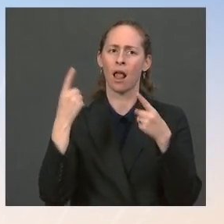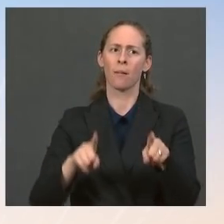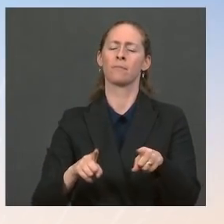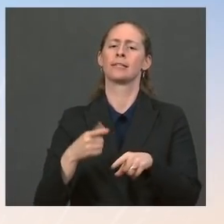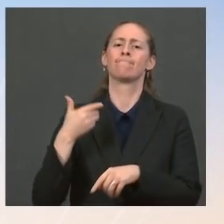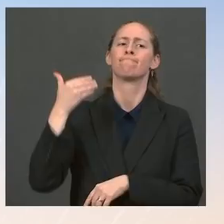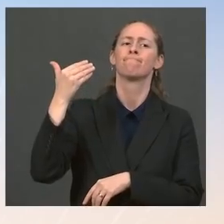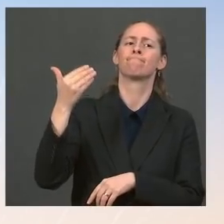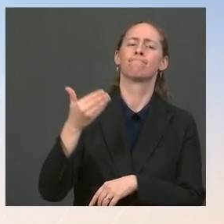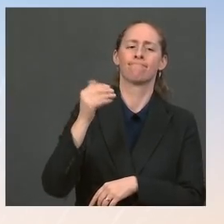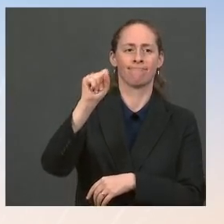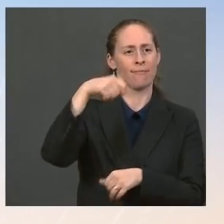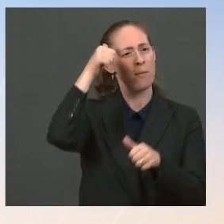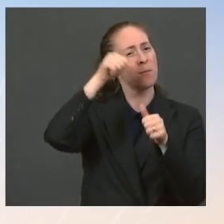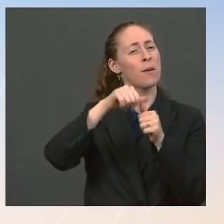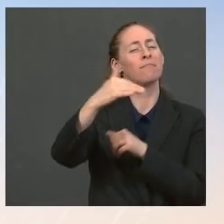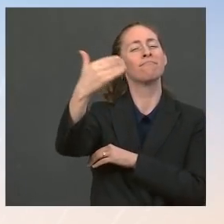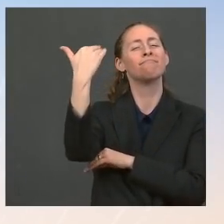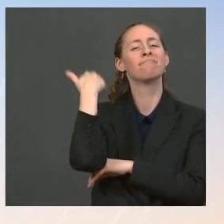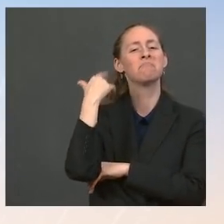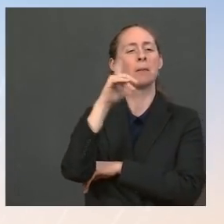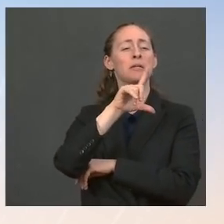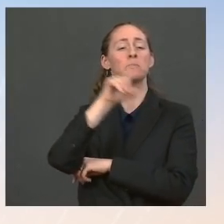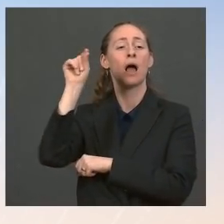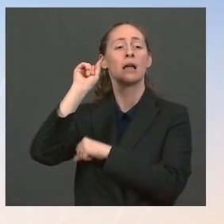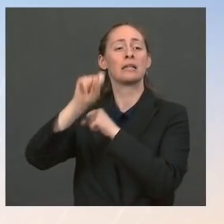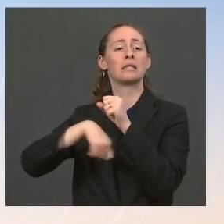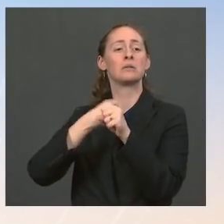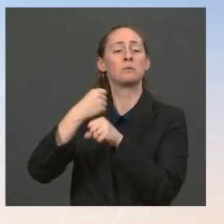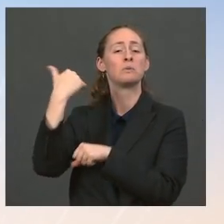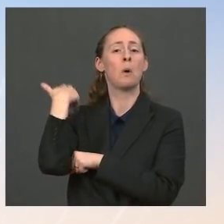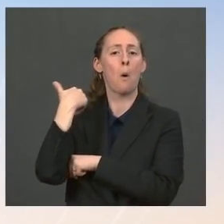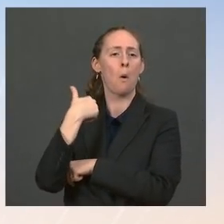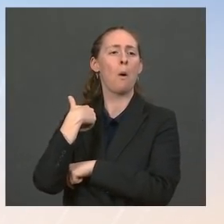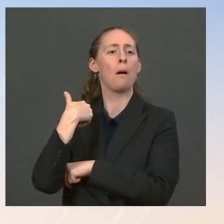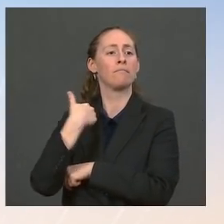in my more than 20 years of government service. And the President has spoken very powerfully